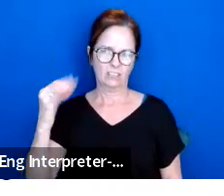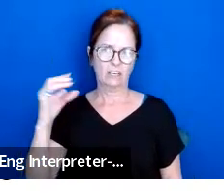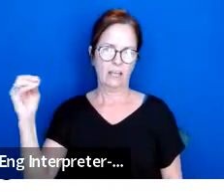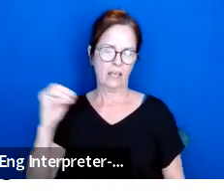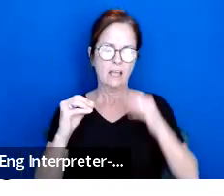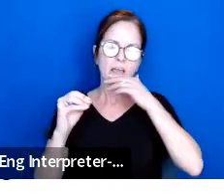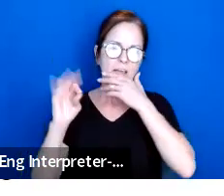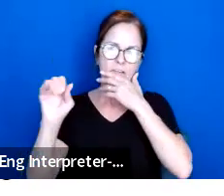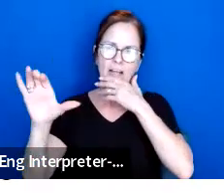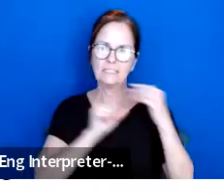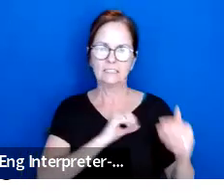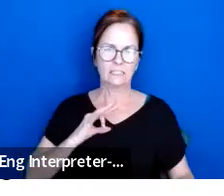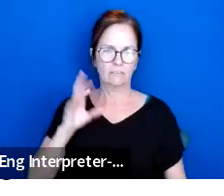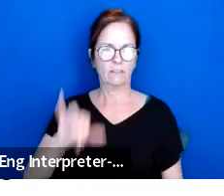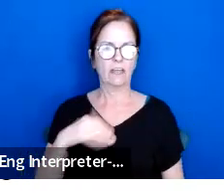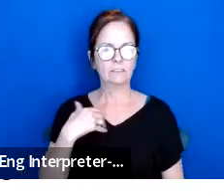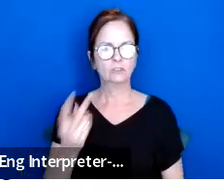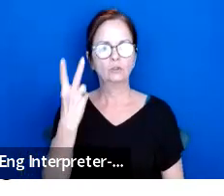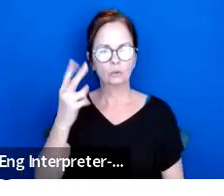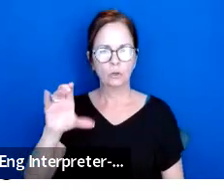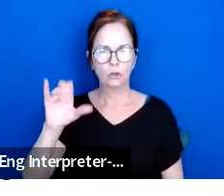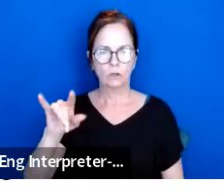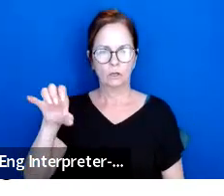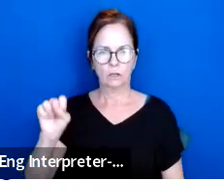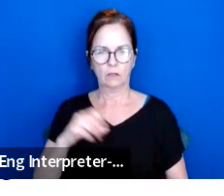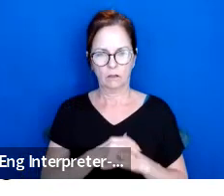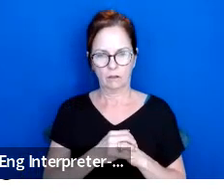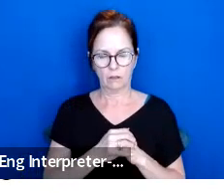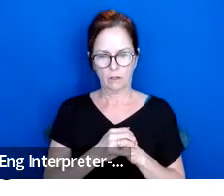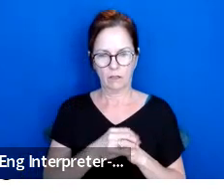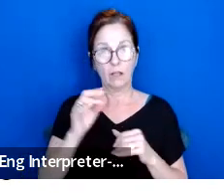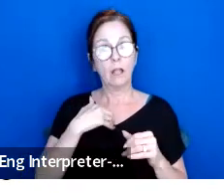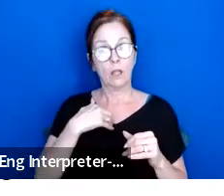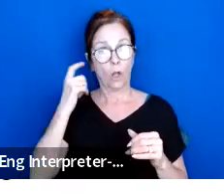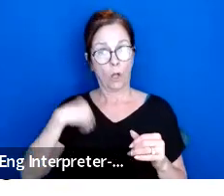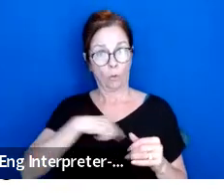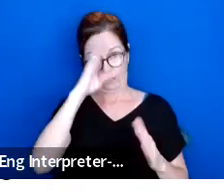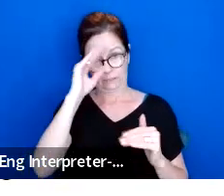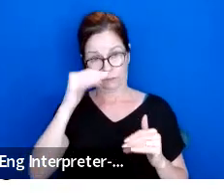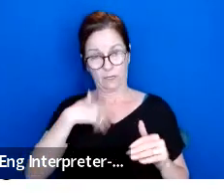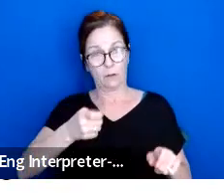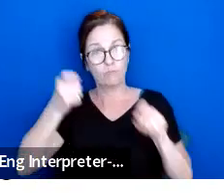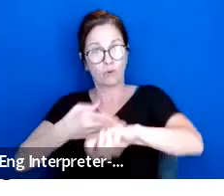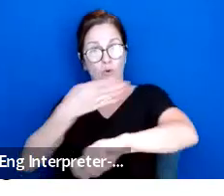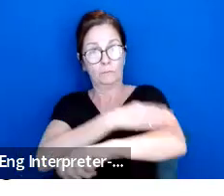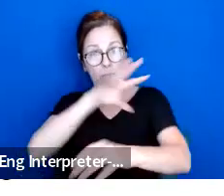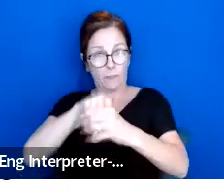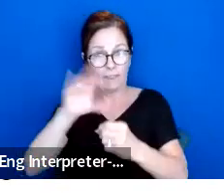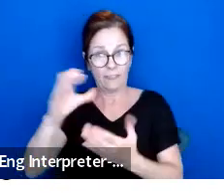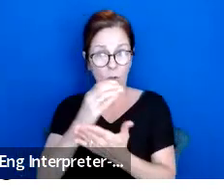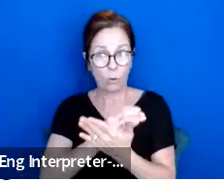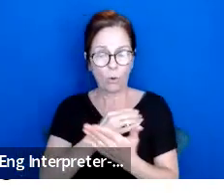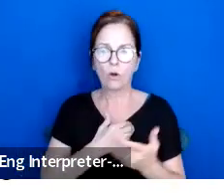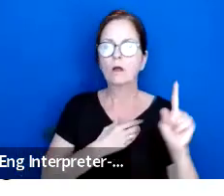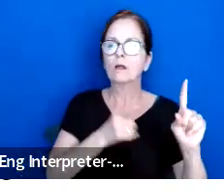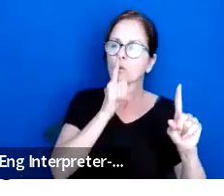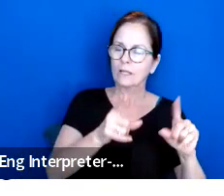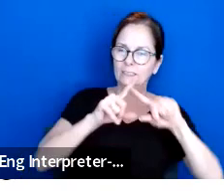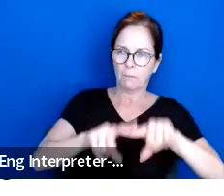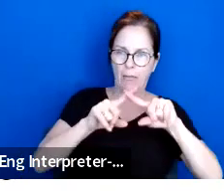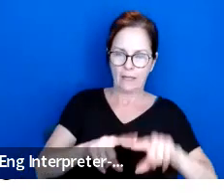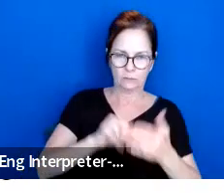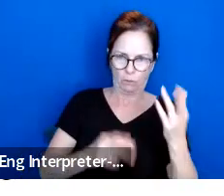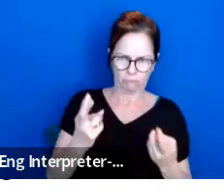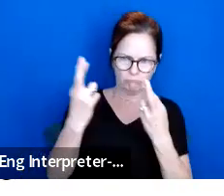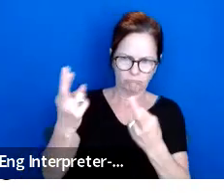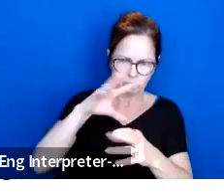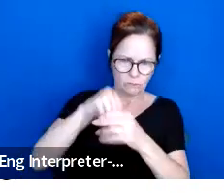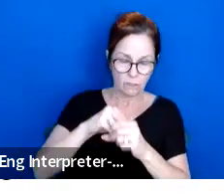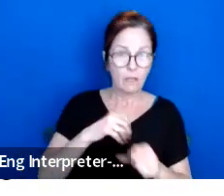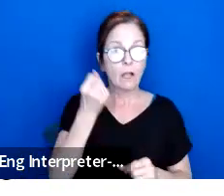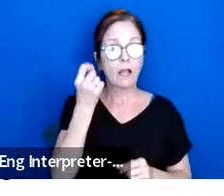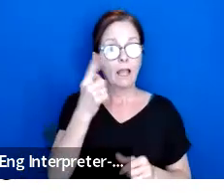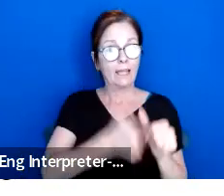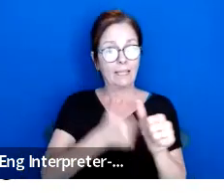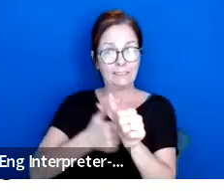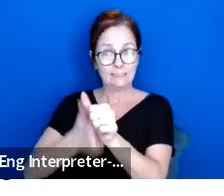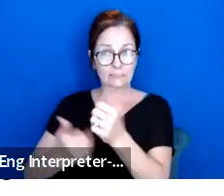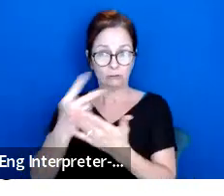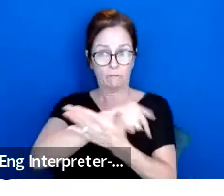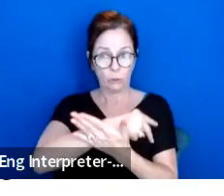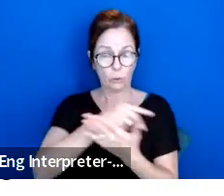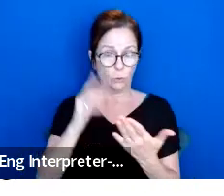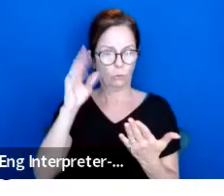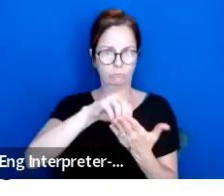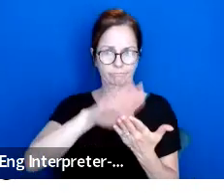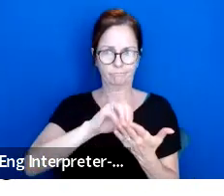And then one last question. Are we expecting the improvements to be reflected in their course? Depends on the nature of the recommendation because in each of our reviews and in the in the reviews there are different sections.